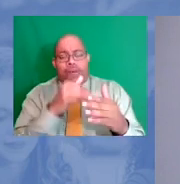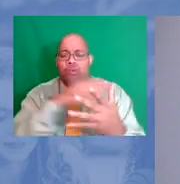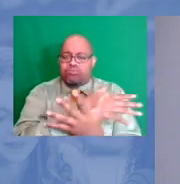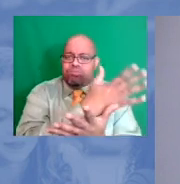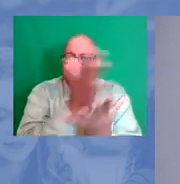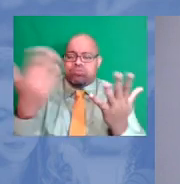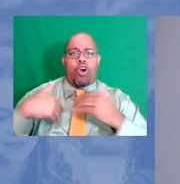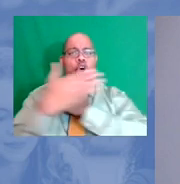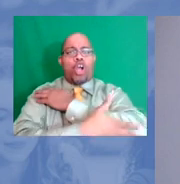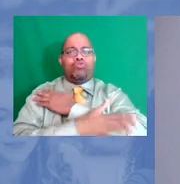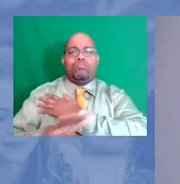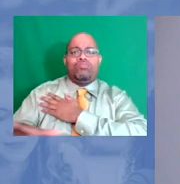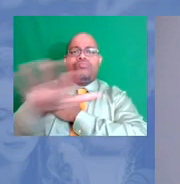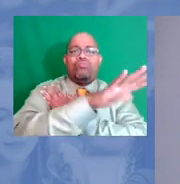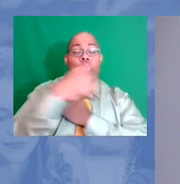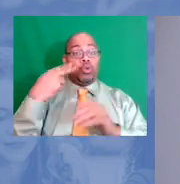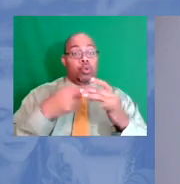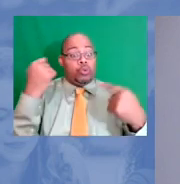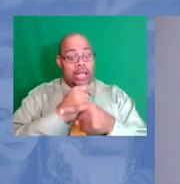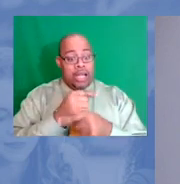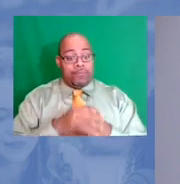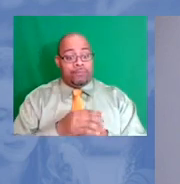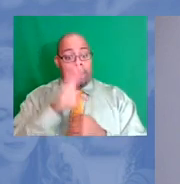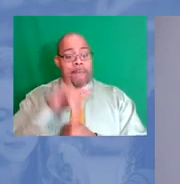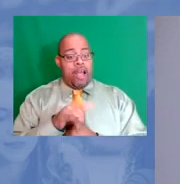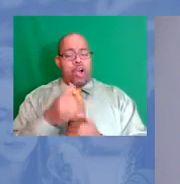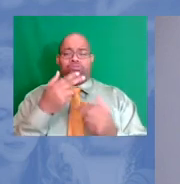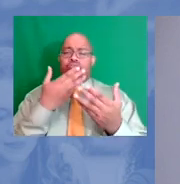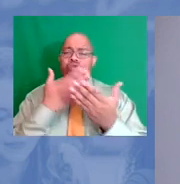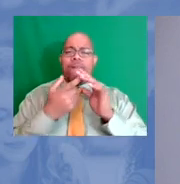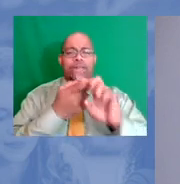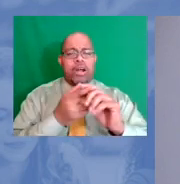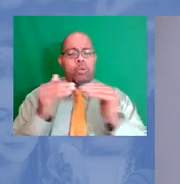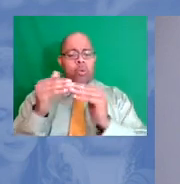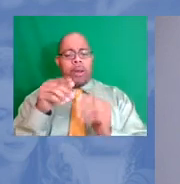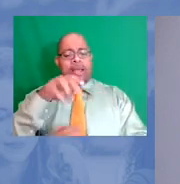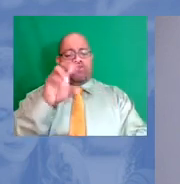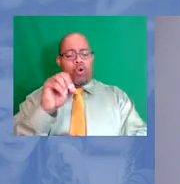WE'RE JOINED TODAY MIAMI DADE SCHOOLS AND ROSEMARIE ELLER SCHOOL BOARD PRESIDENT, GLAD YOU HAVE TO JOIN US AND THE TEAM HERE, WE'RE GOING TO GET STARTED WITH OUR PANEL IN JUST